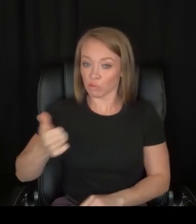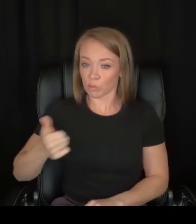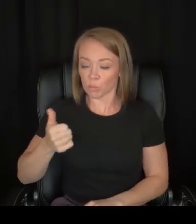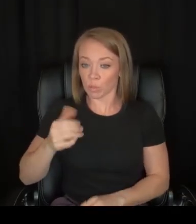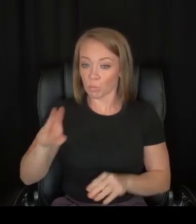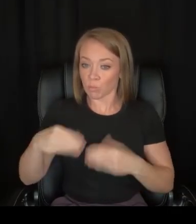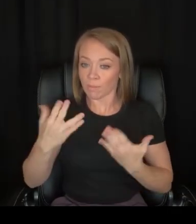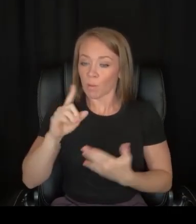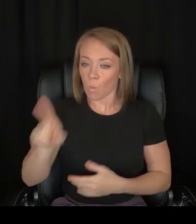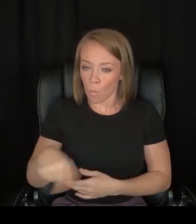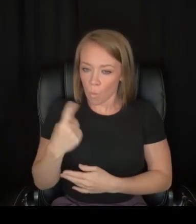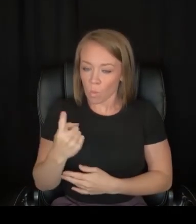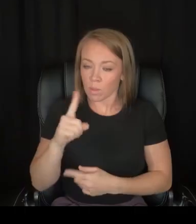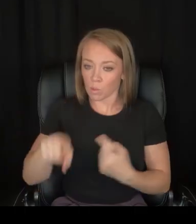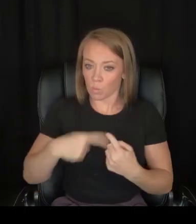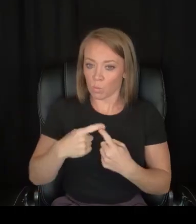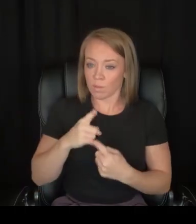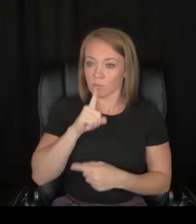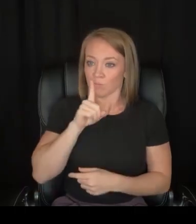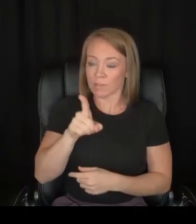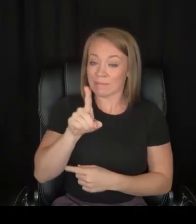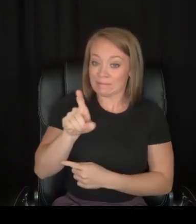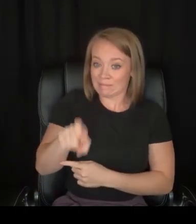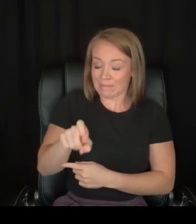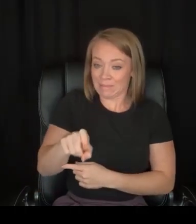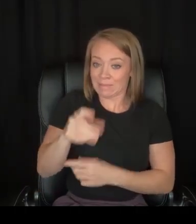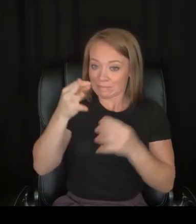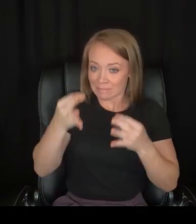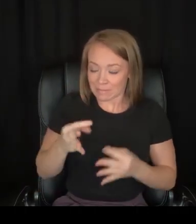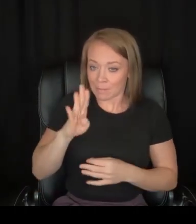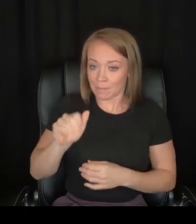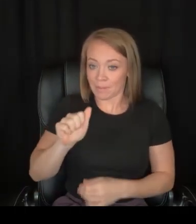provided only when determined necessary by the ARC or 504 team.